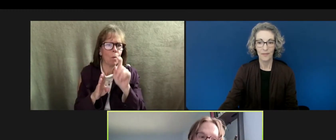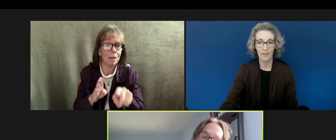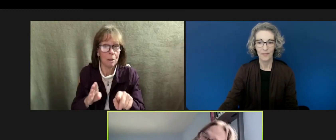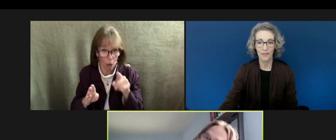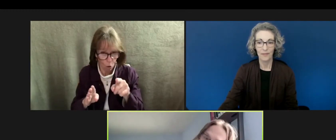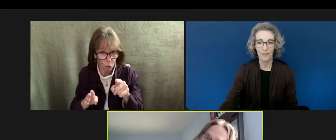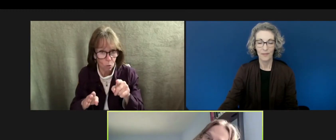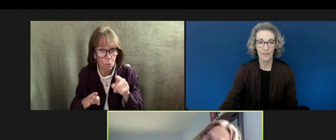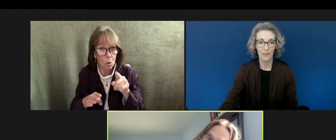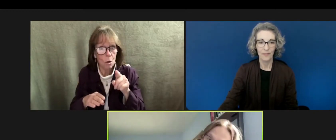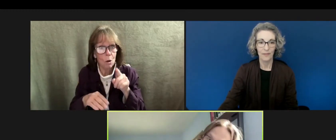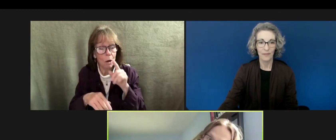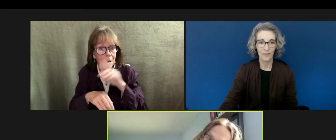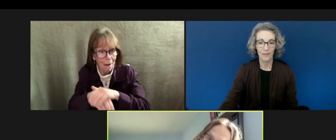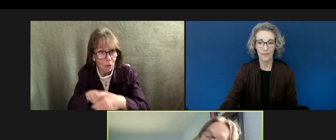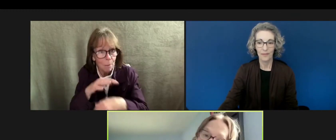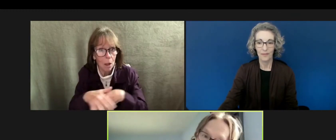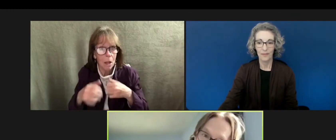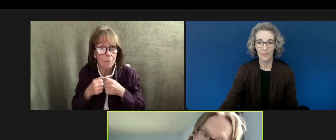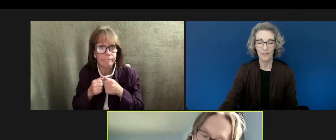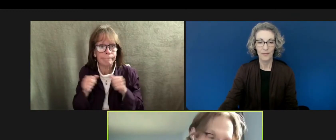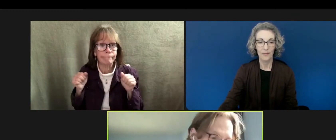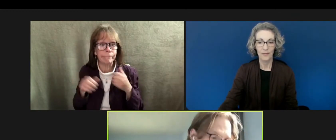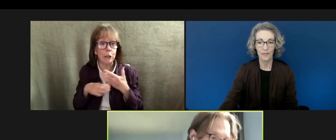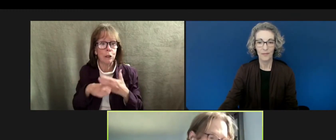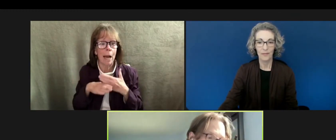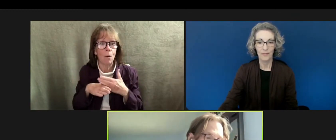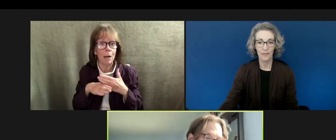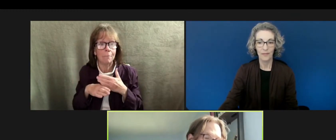sharing personal information with a friend?